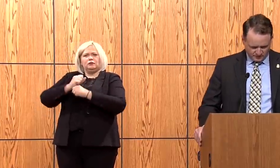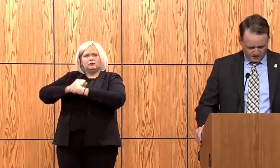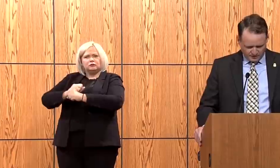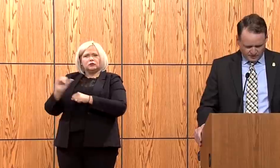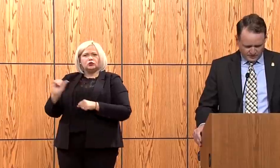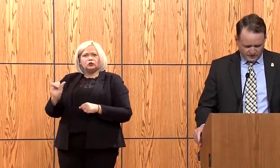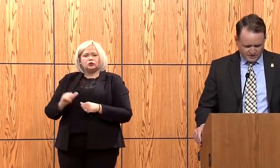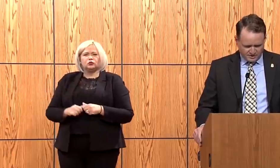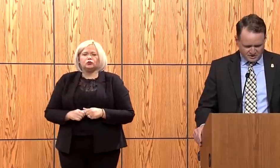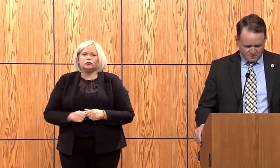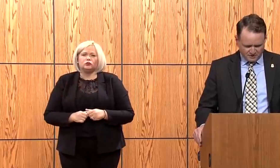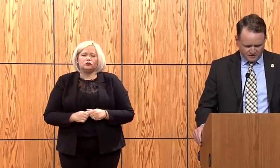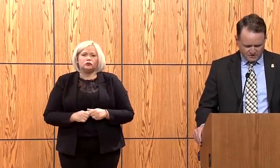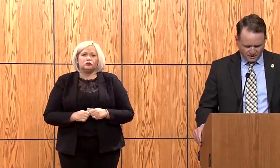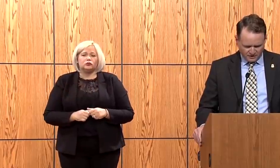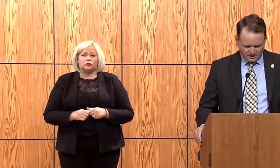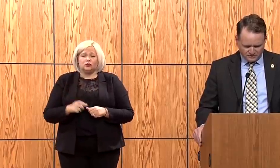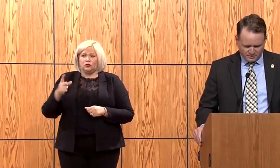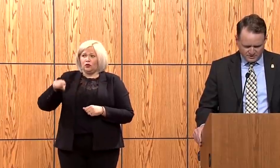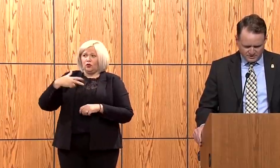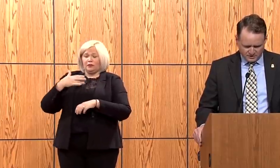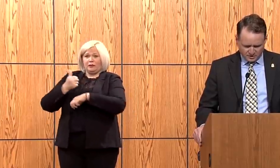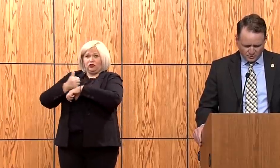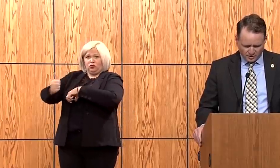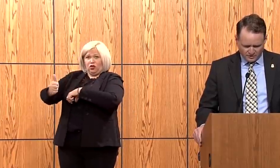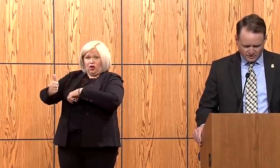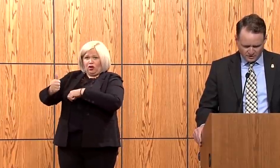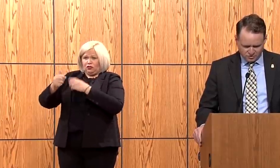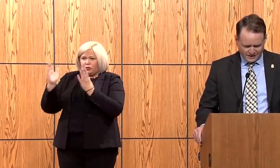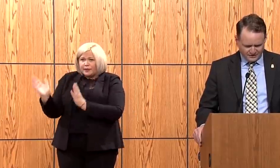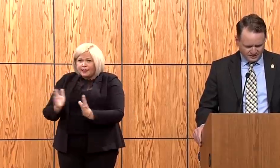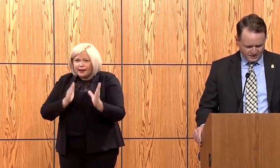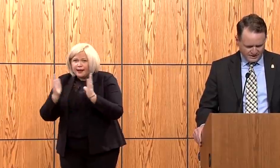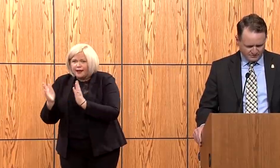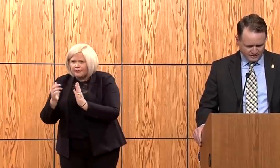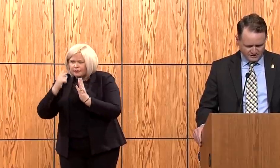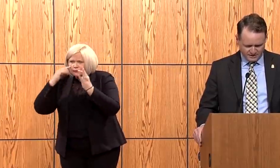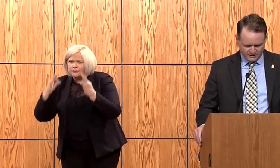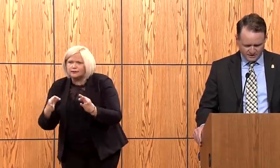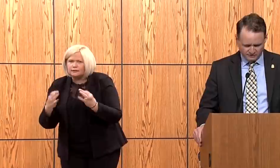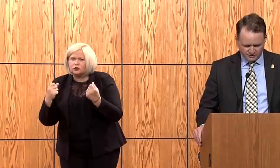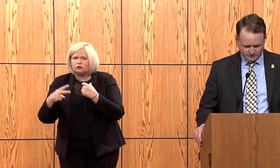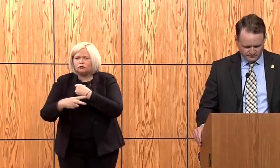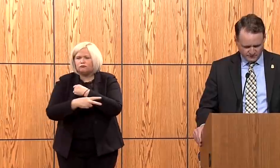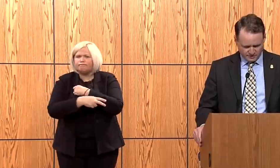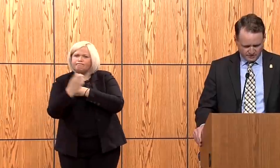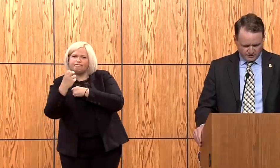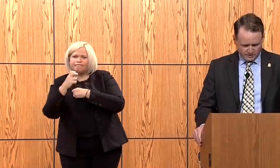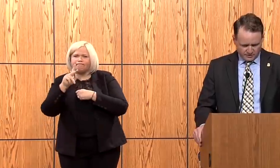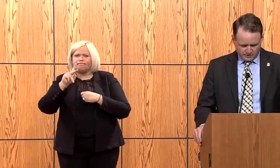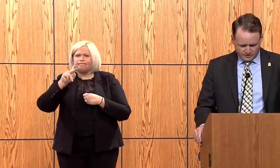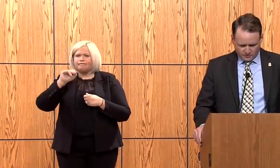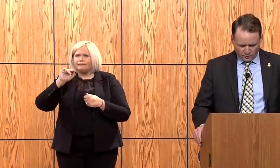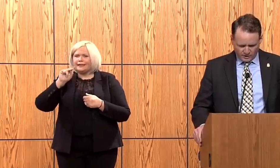PEOPLE OF THE STATE, AND TO ADHERE TO THE RIGHTS RESERVED BY ADHERE TO THE RIGHTS RESERVED BY THE CONSTITUTION. THE CONSTITUTION. THE ALLEGED CONSPIRATORS ARE